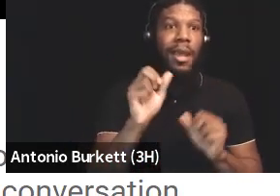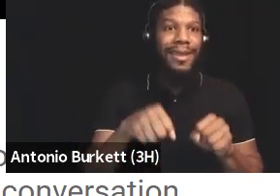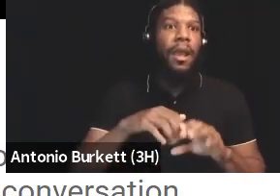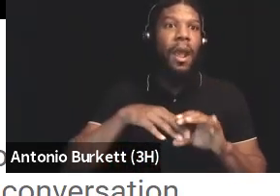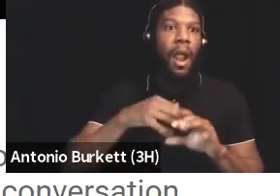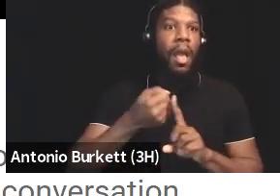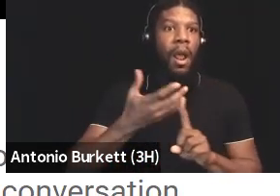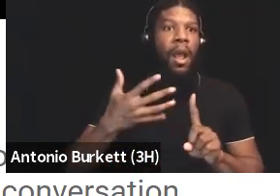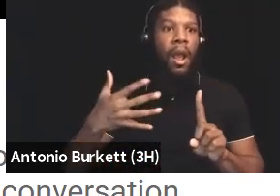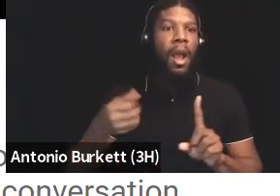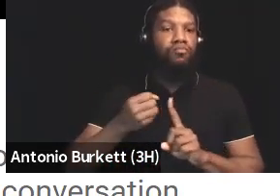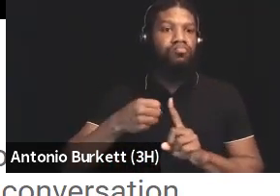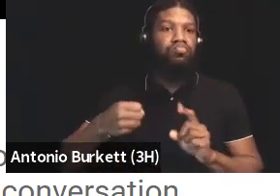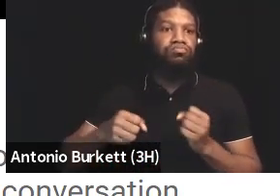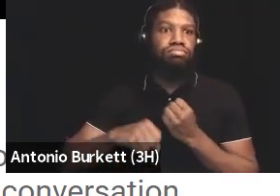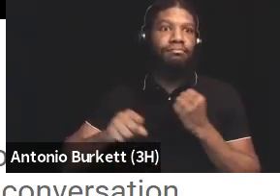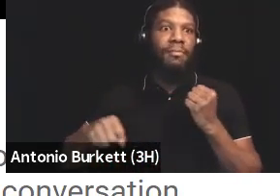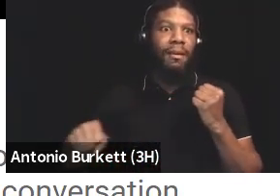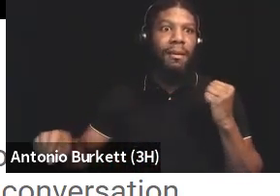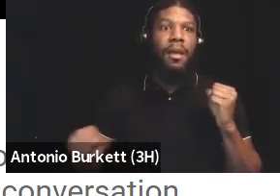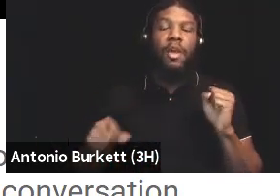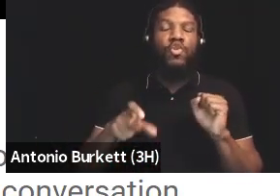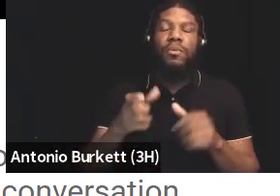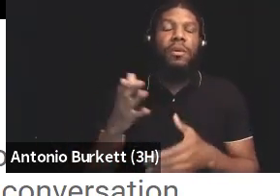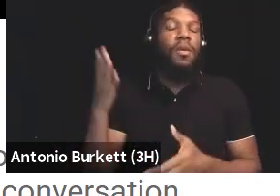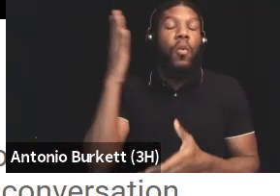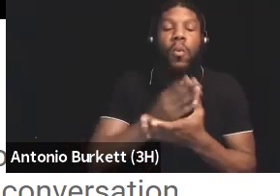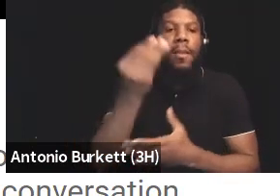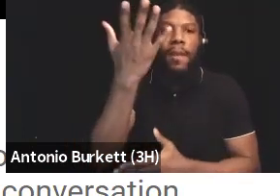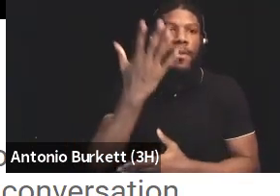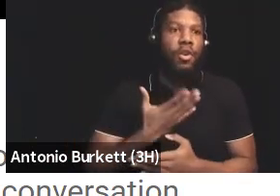feel free to interrupt and say I'm talking too much. I do get really chatty. I get excited, so